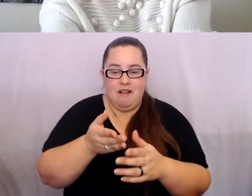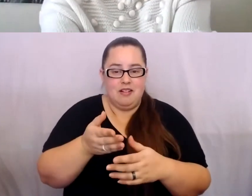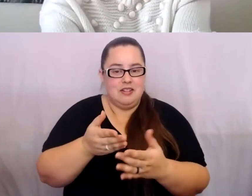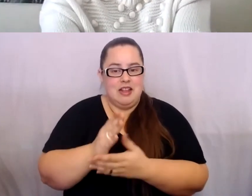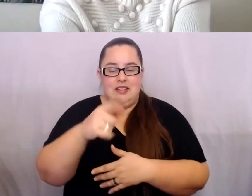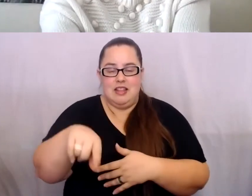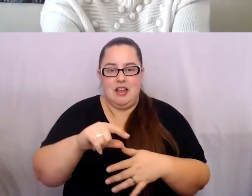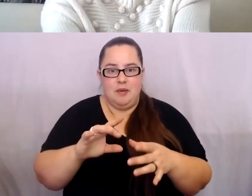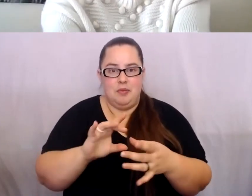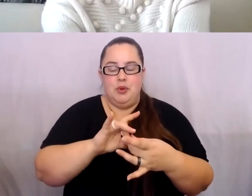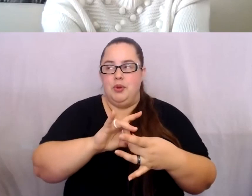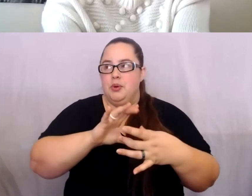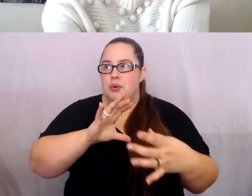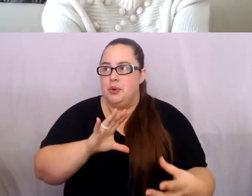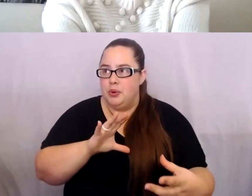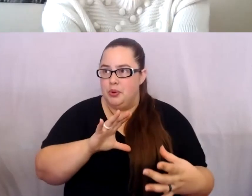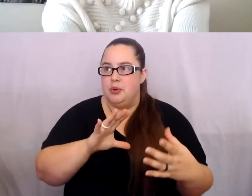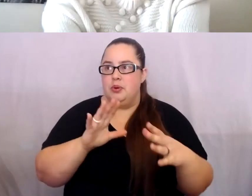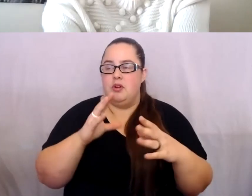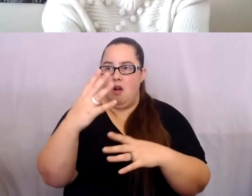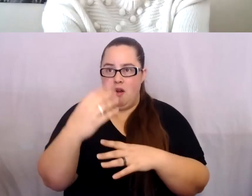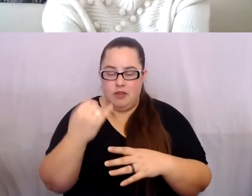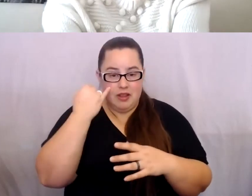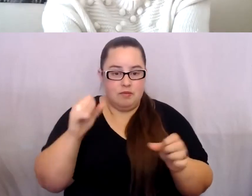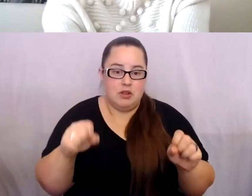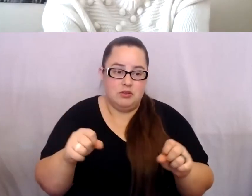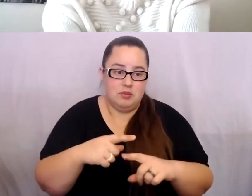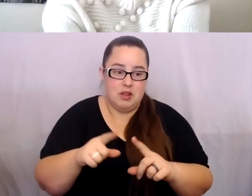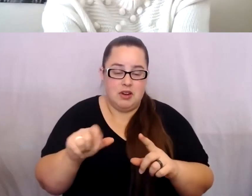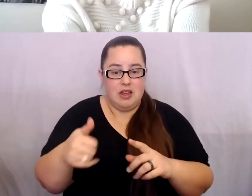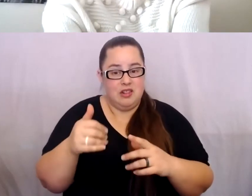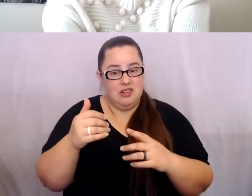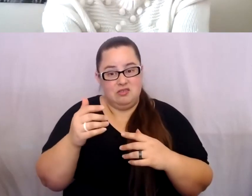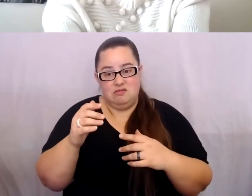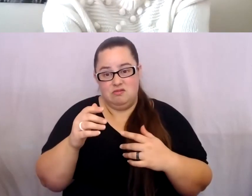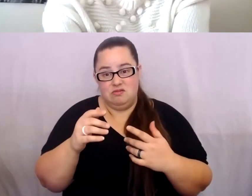But barring that, minimizing. Distractions. And temptations to multitask, as well